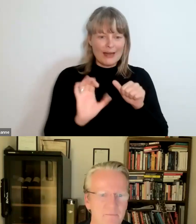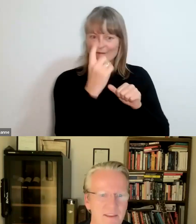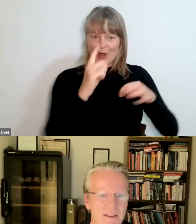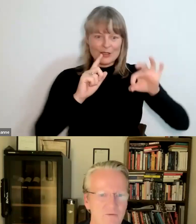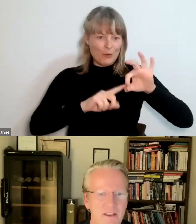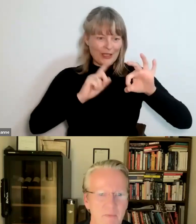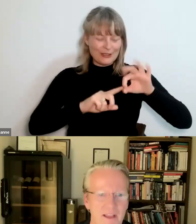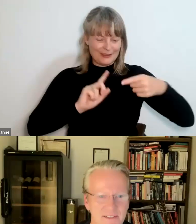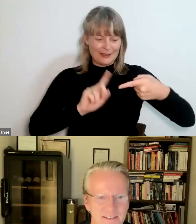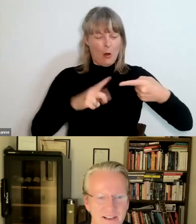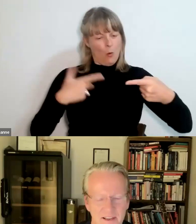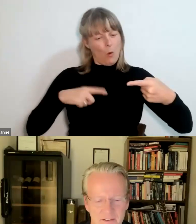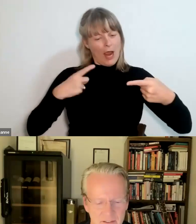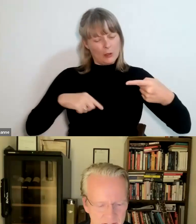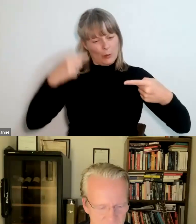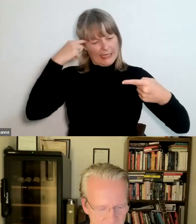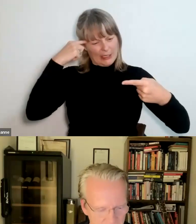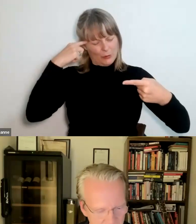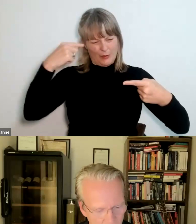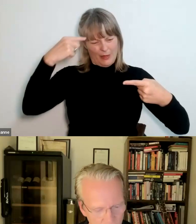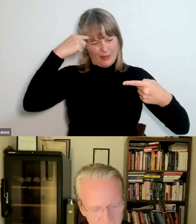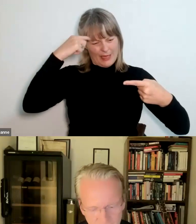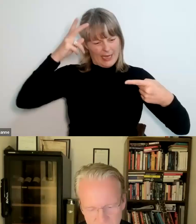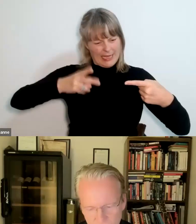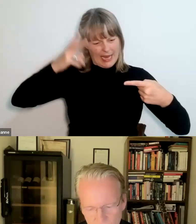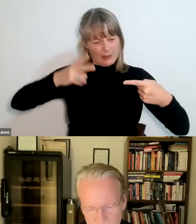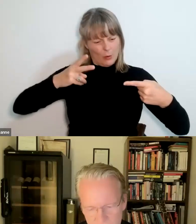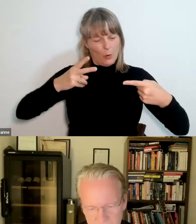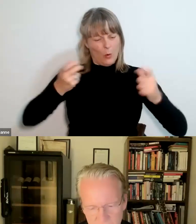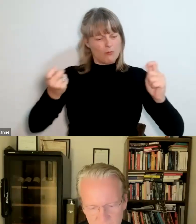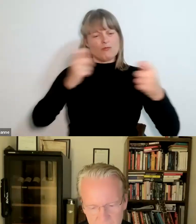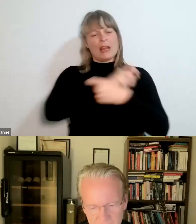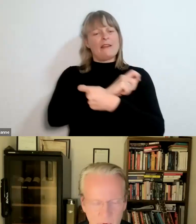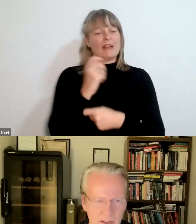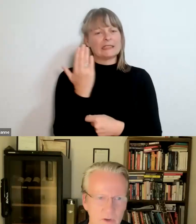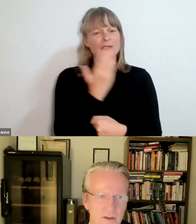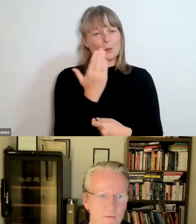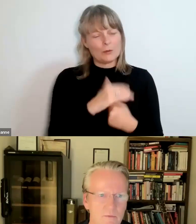people, Cecilia, Caitlin and John, who have been part of this work, without whom this would